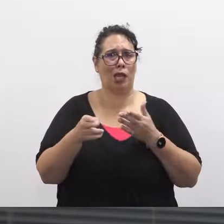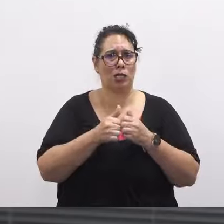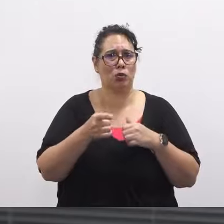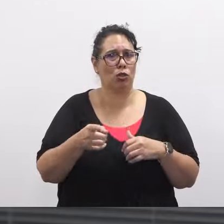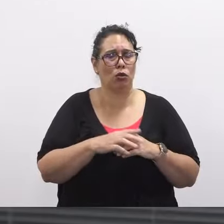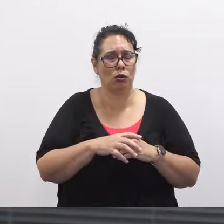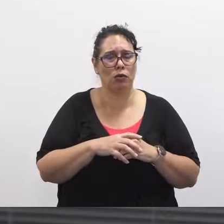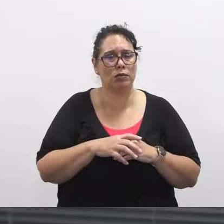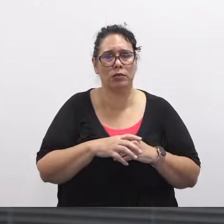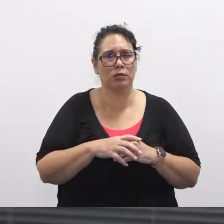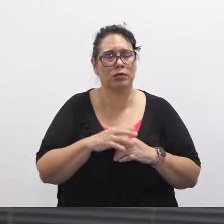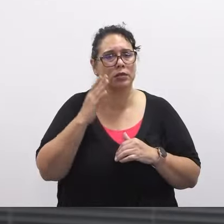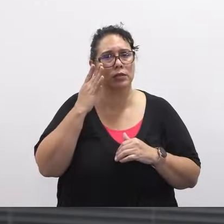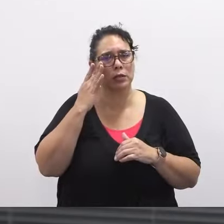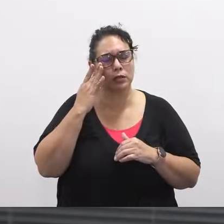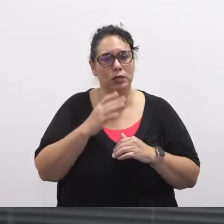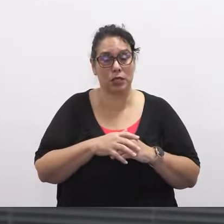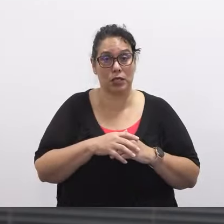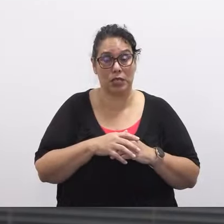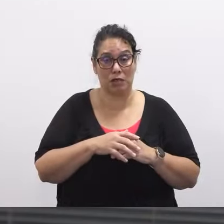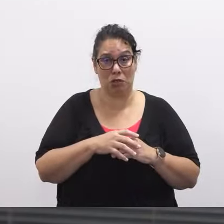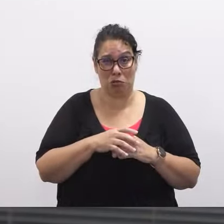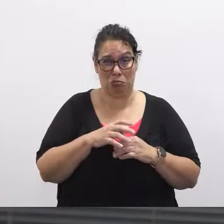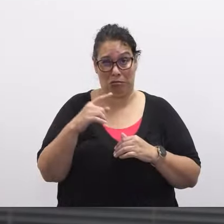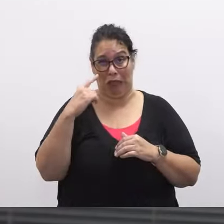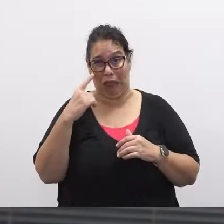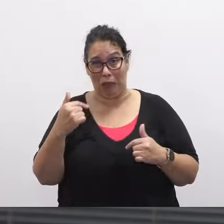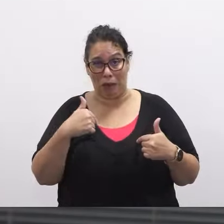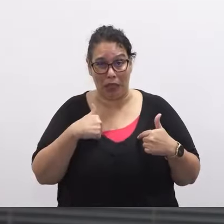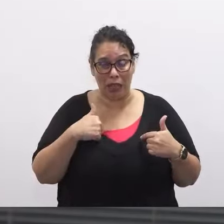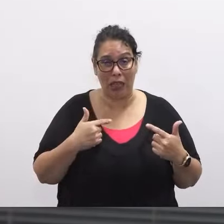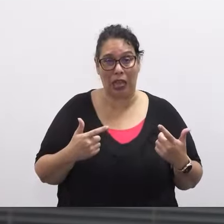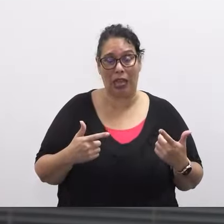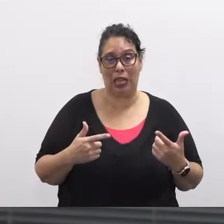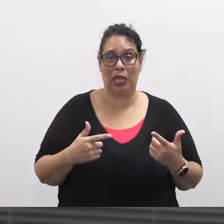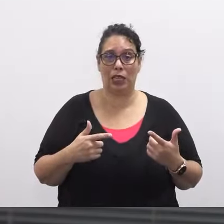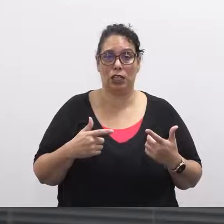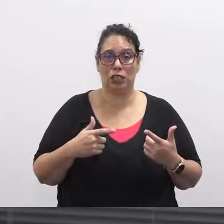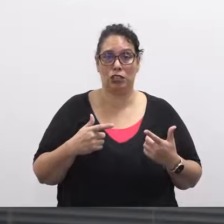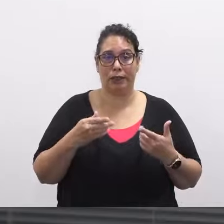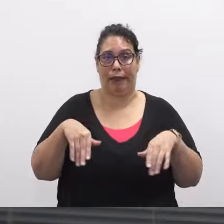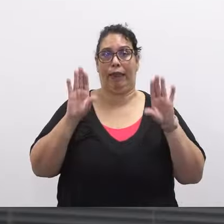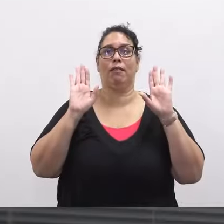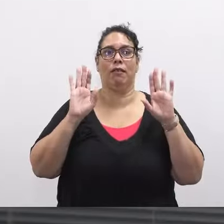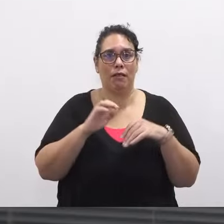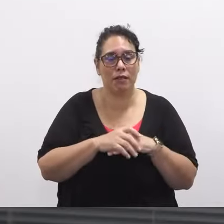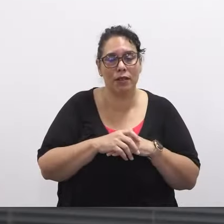I mean, if you're looking for me to fall in line, like what I'm assuming,